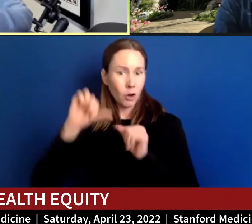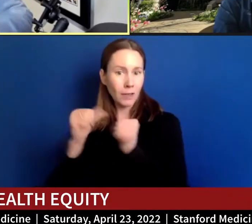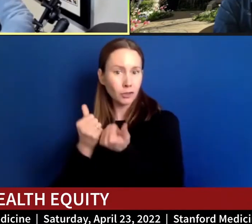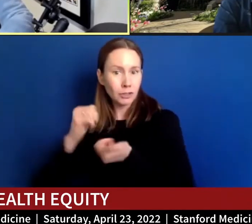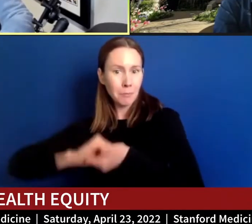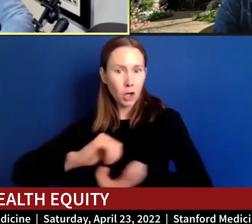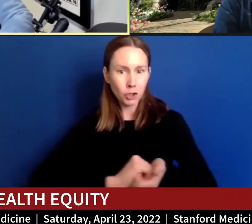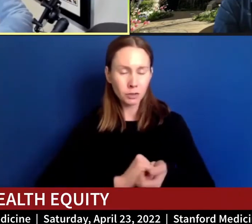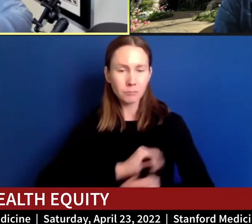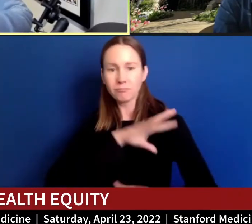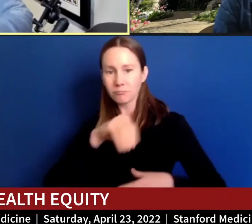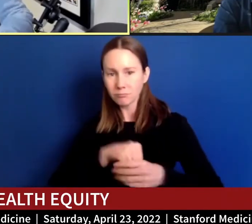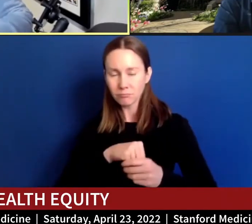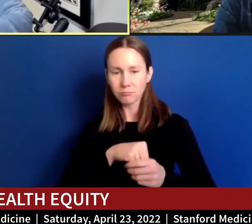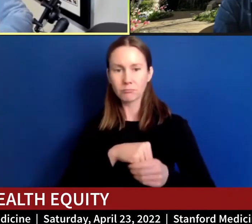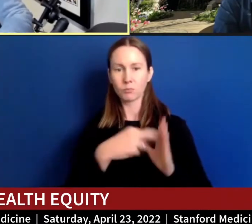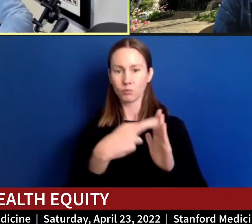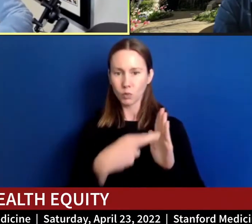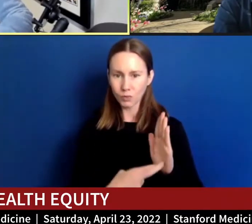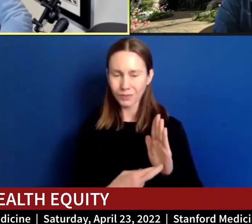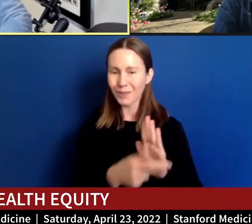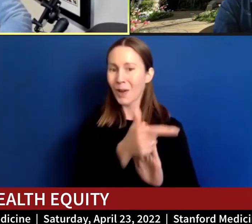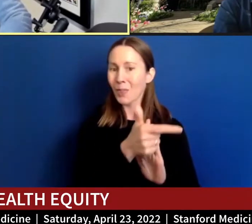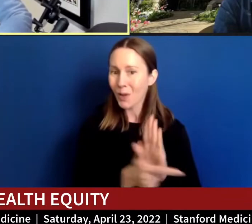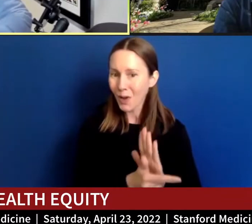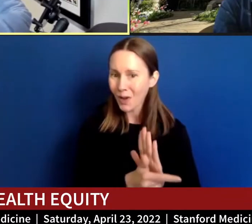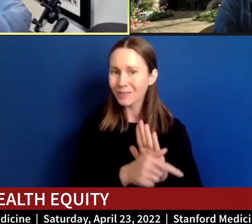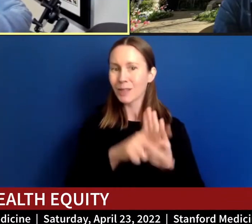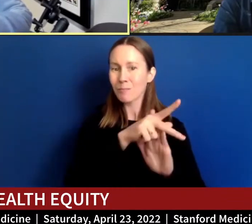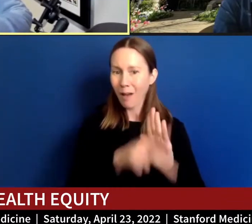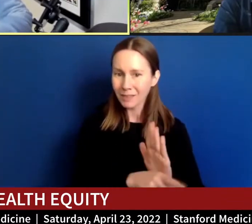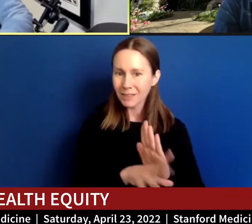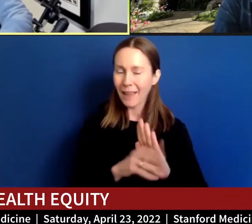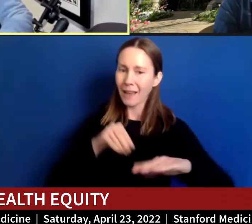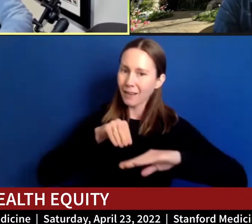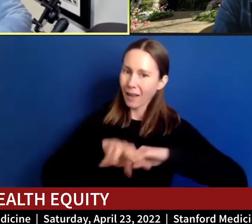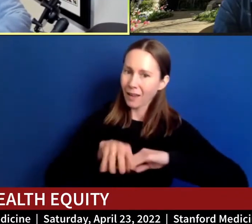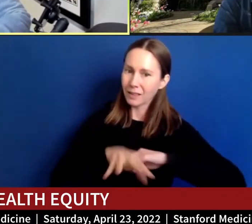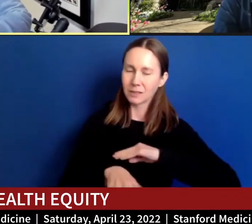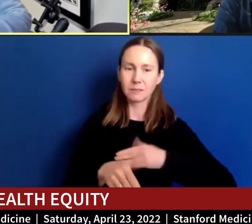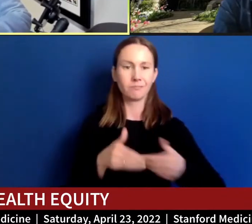into regulations, into guidance, and into policy. Whether that issued by CMS or any